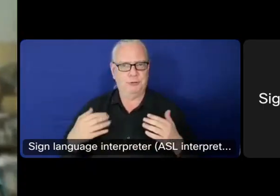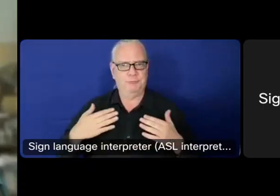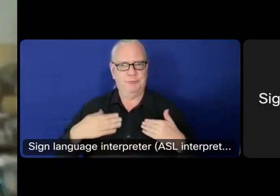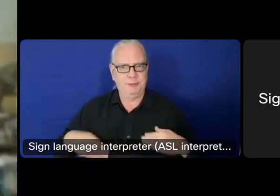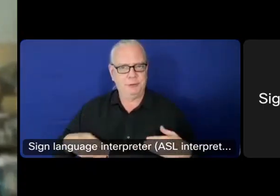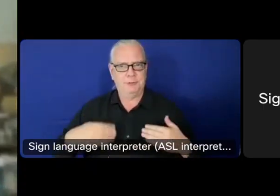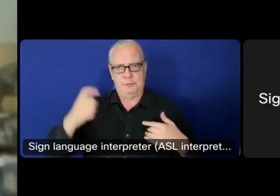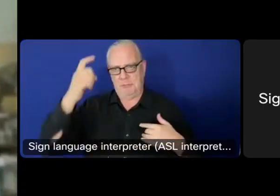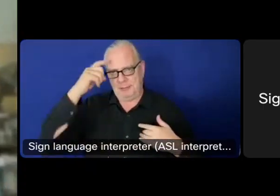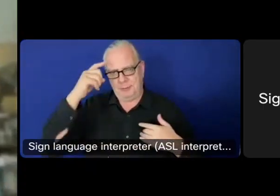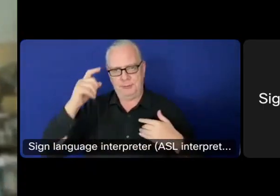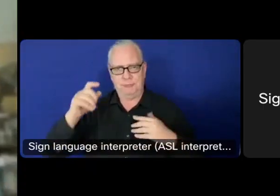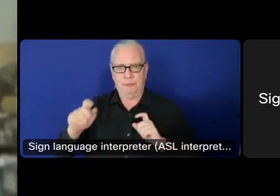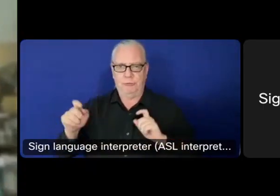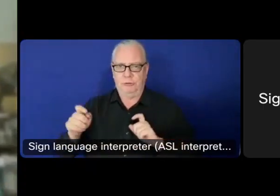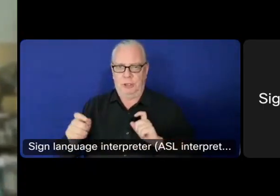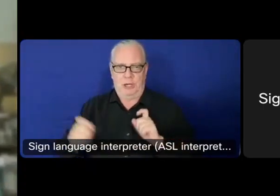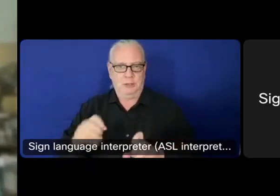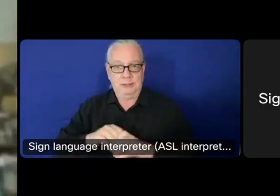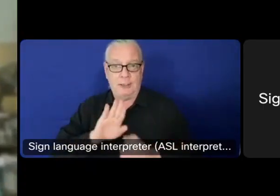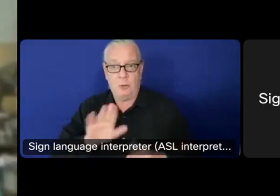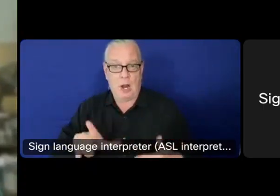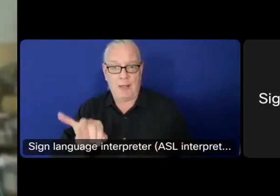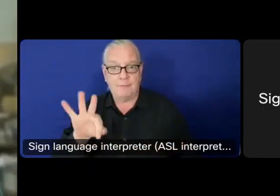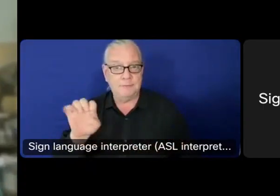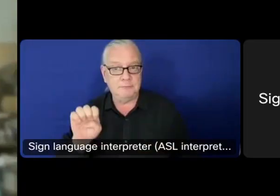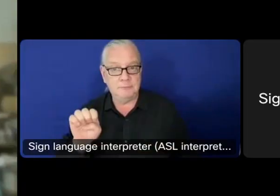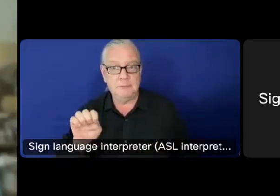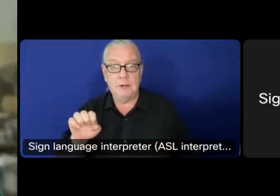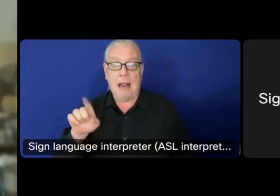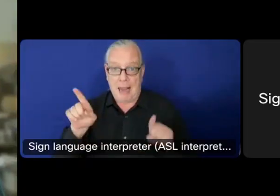changes in lifestyle that happen as we grow older, as our cells